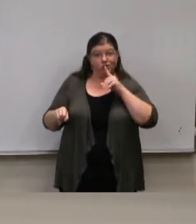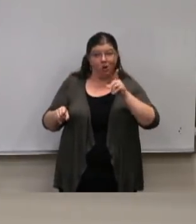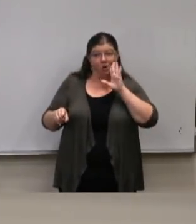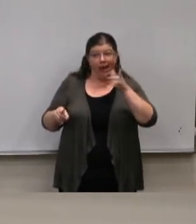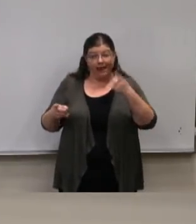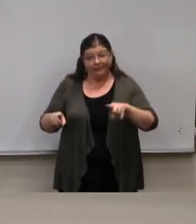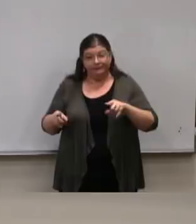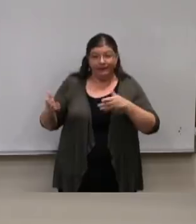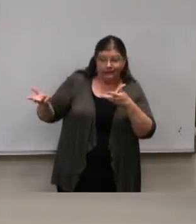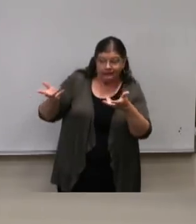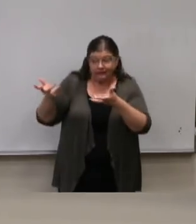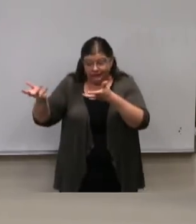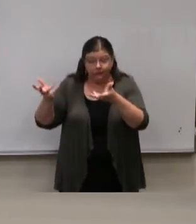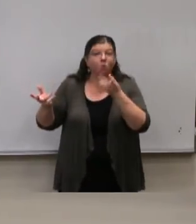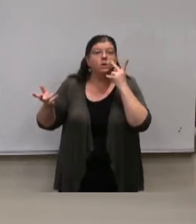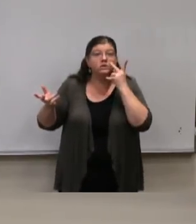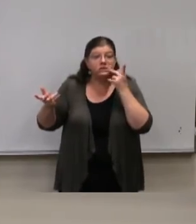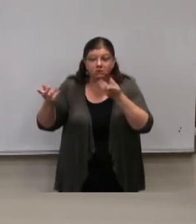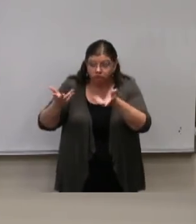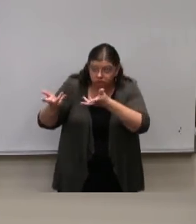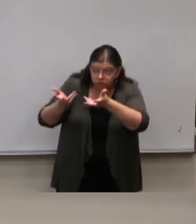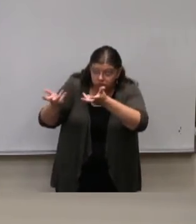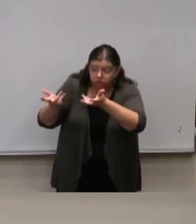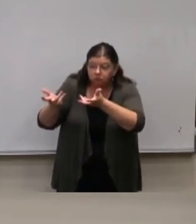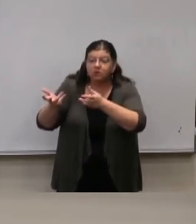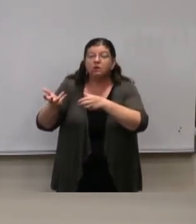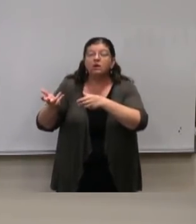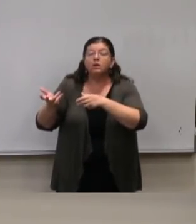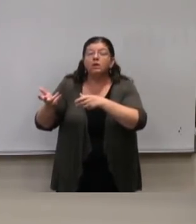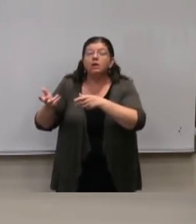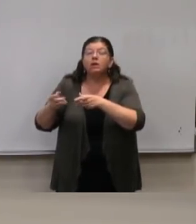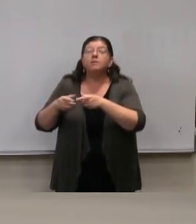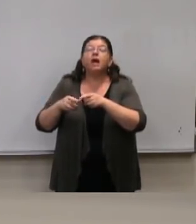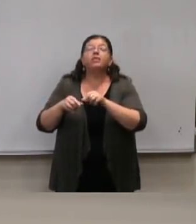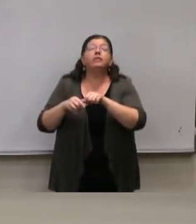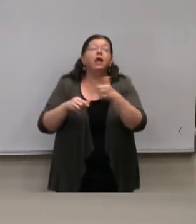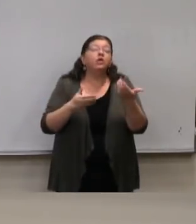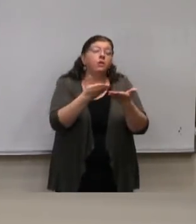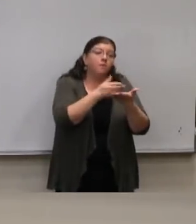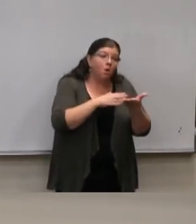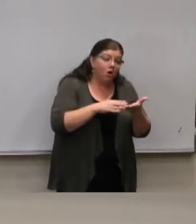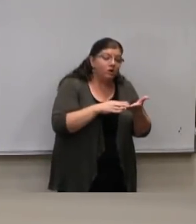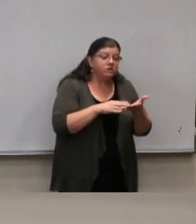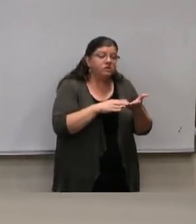But the, the other side of what we're doing is, we've got a look at child care.